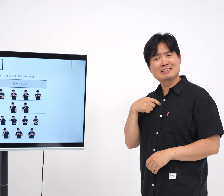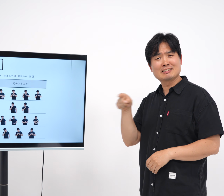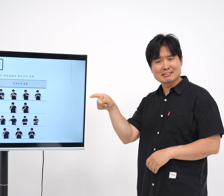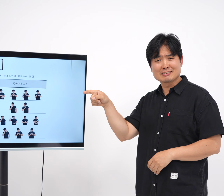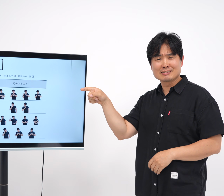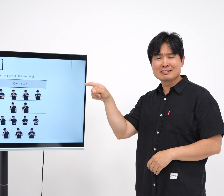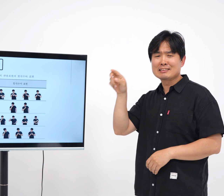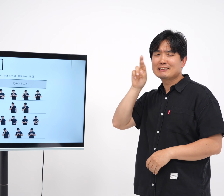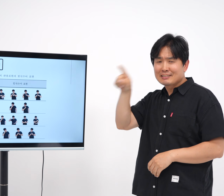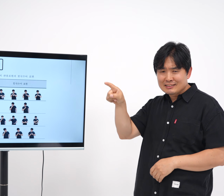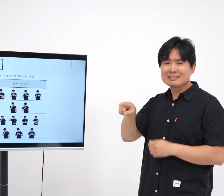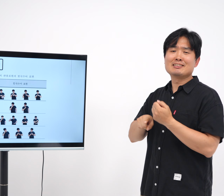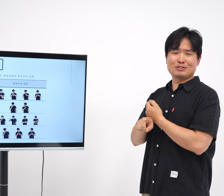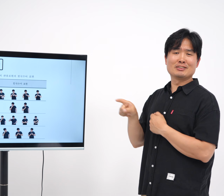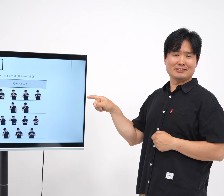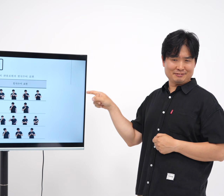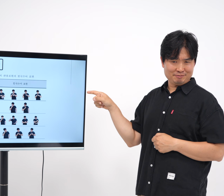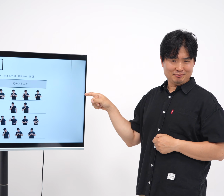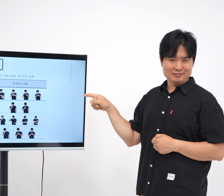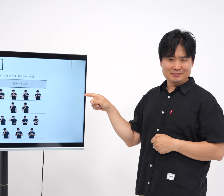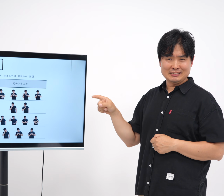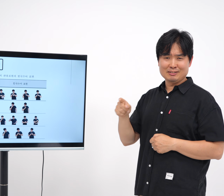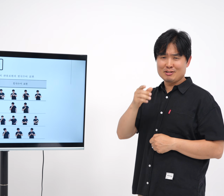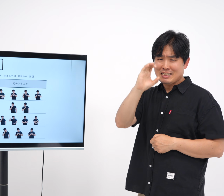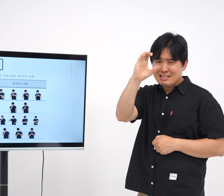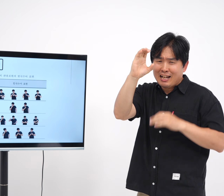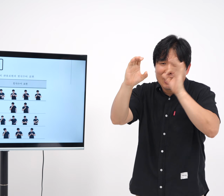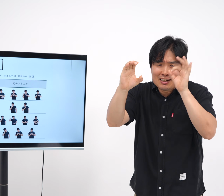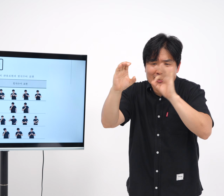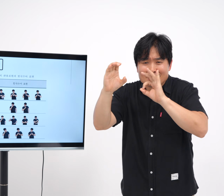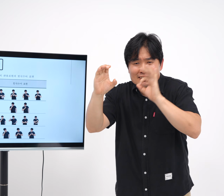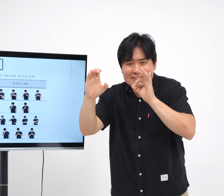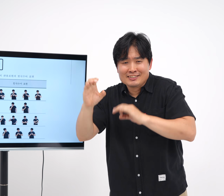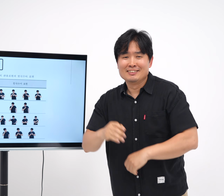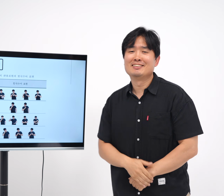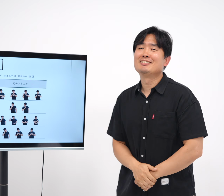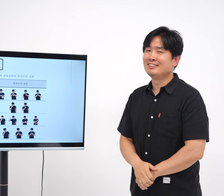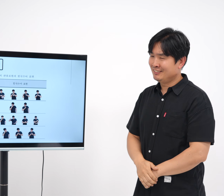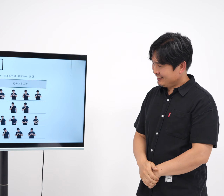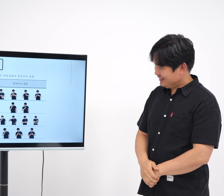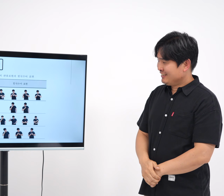so I'm saying this is not an idiomatic sign language. You have to find C.